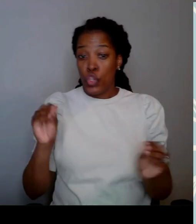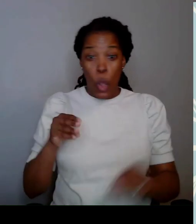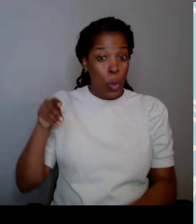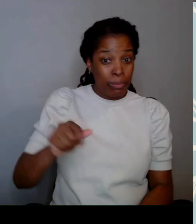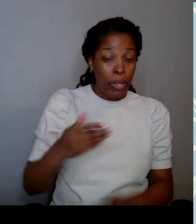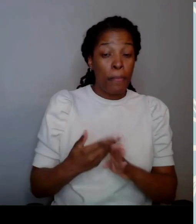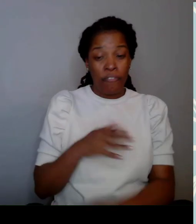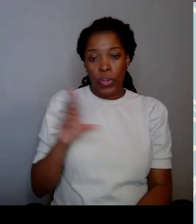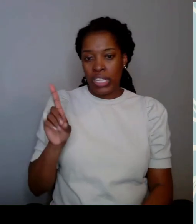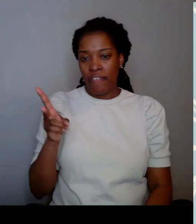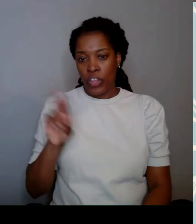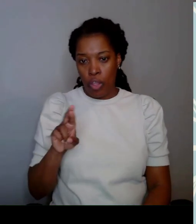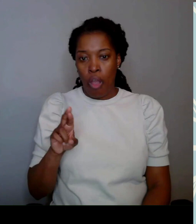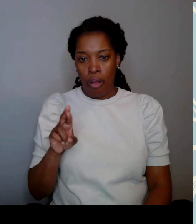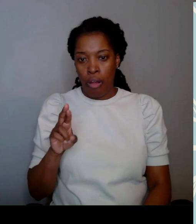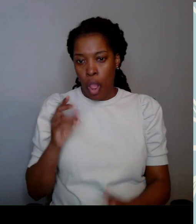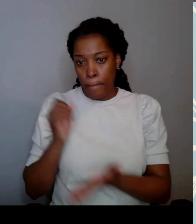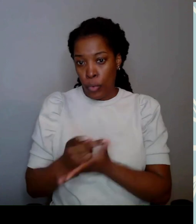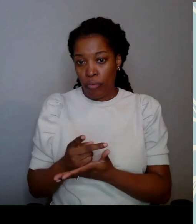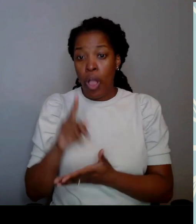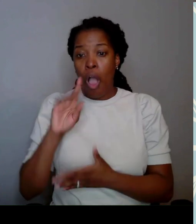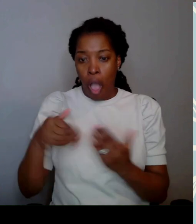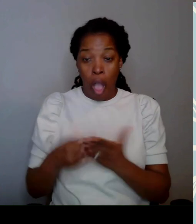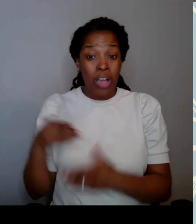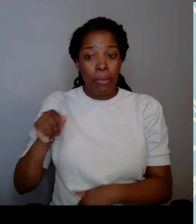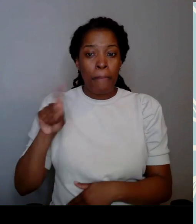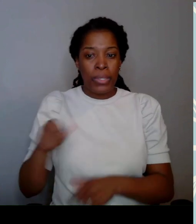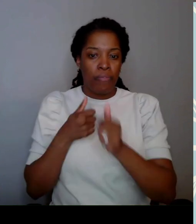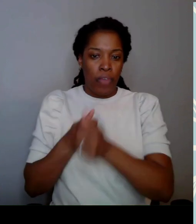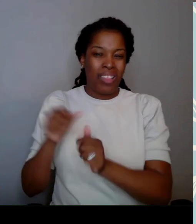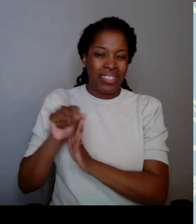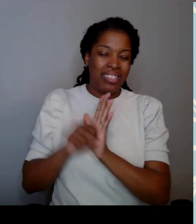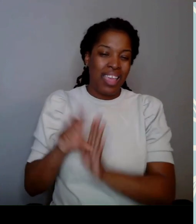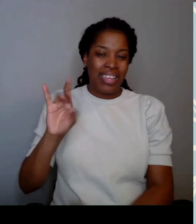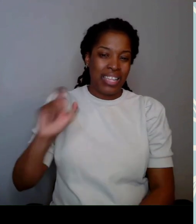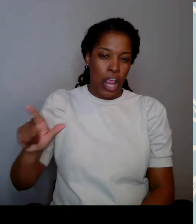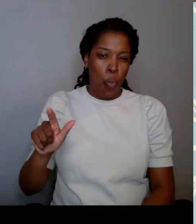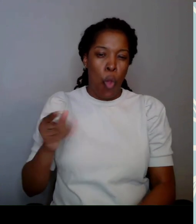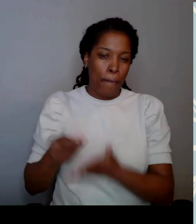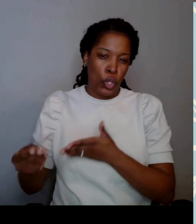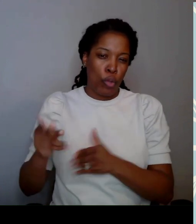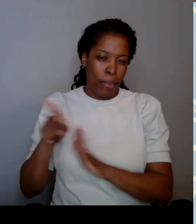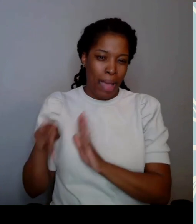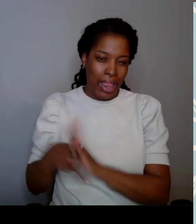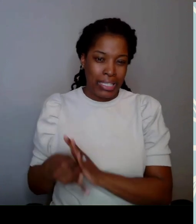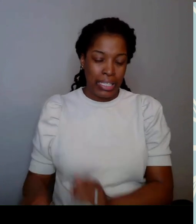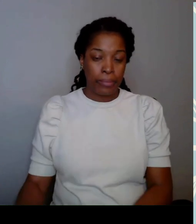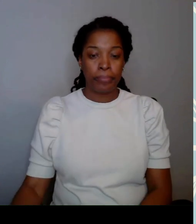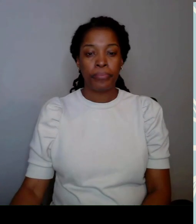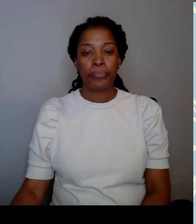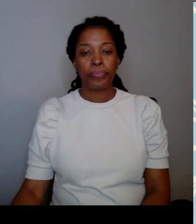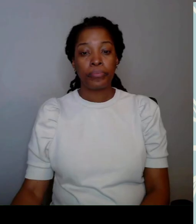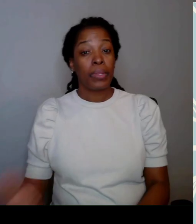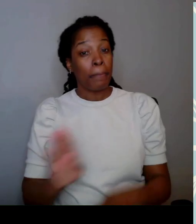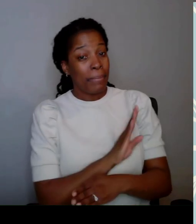Business Verse Hobby. A business is something a person does to earn money to help pay for their living expenses.